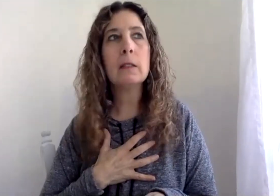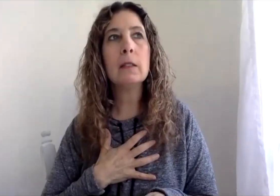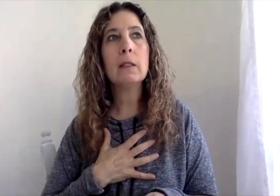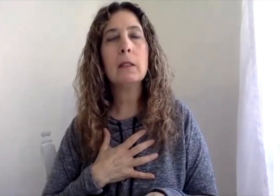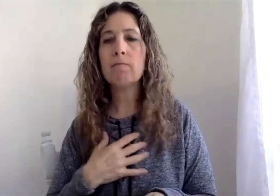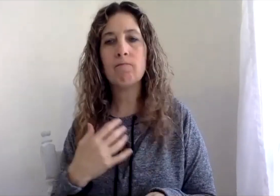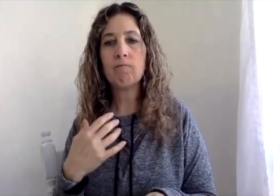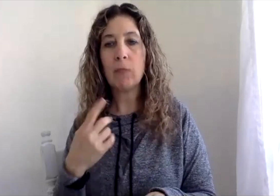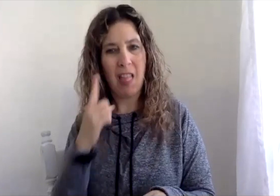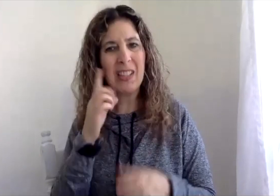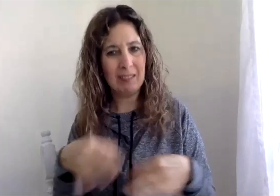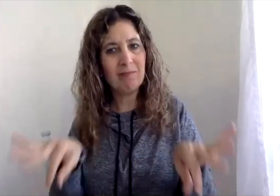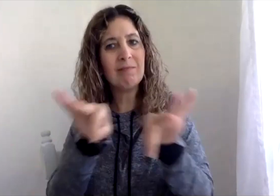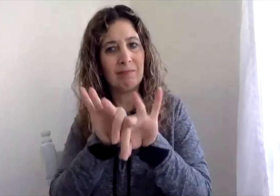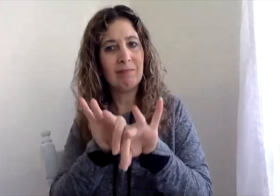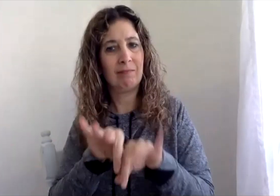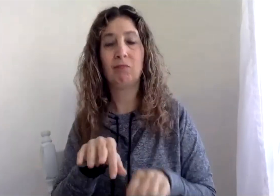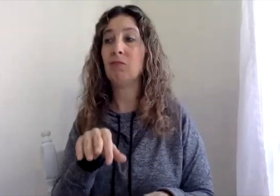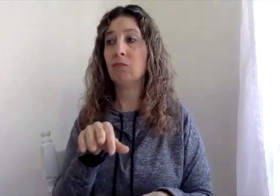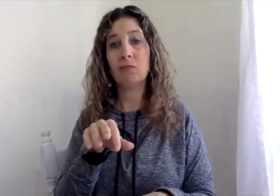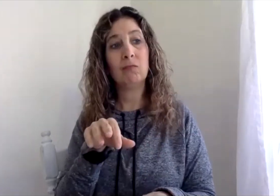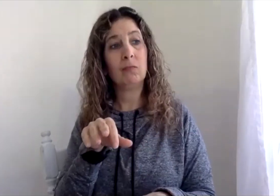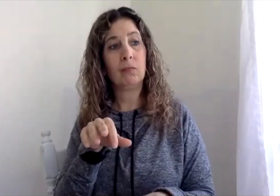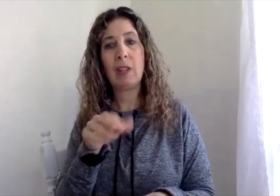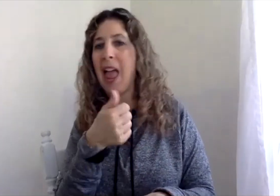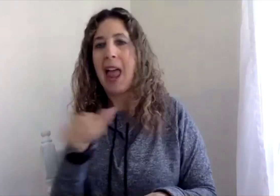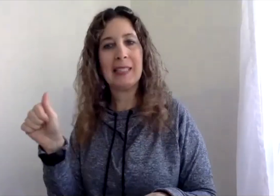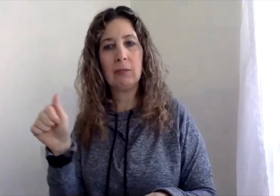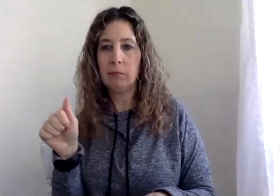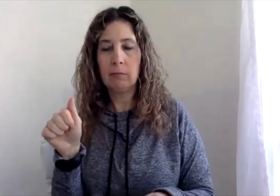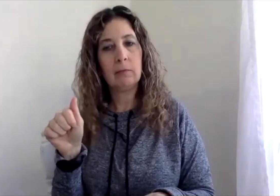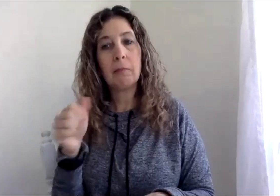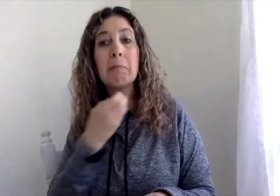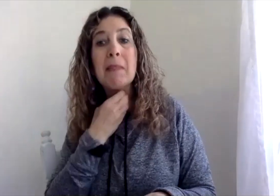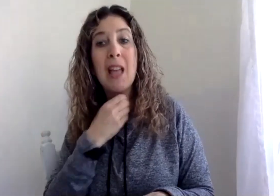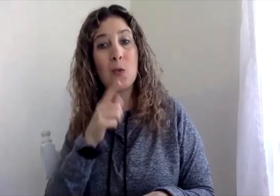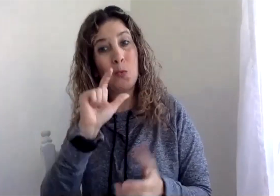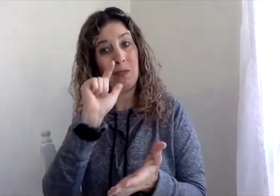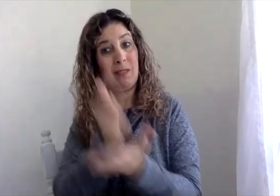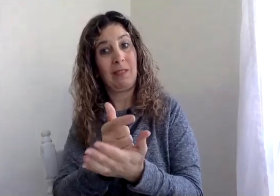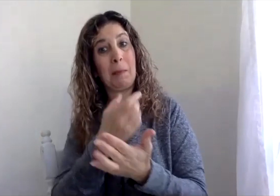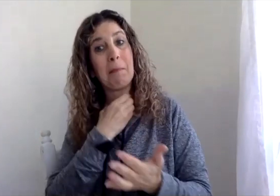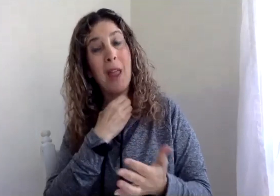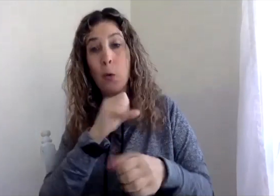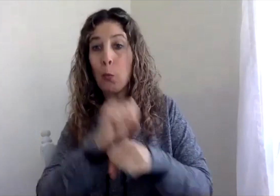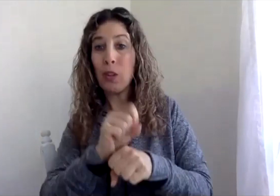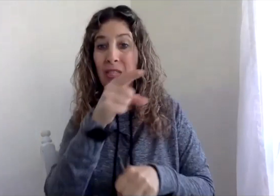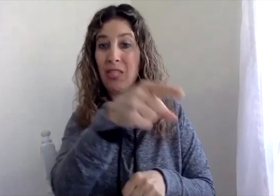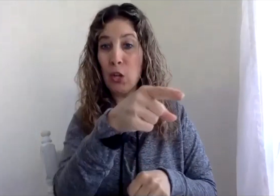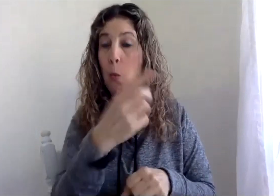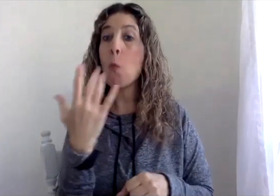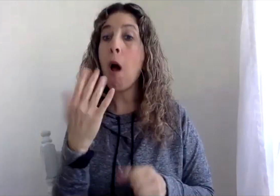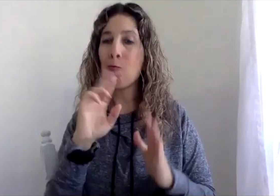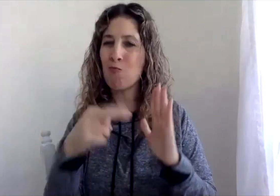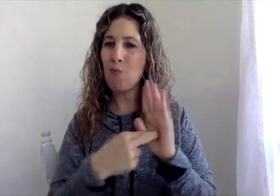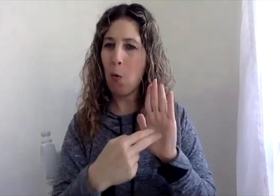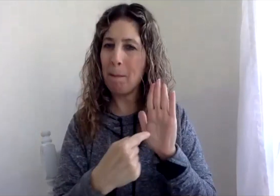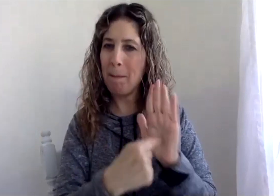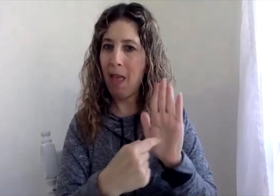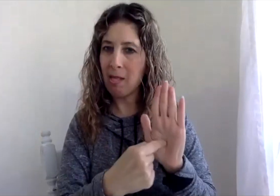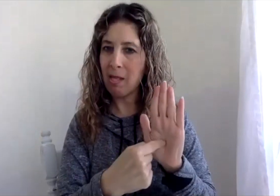and this pains me. I think it's really important for any organization and particularly Mill Neck